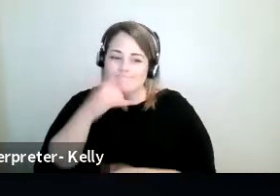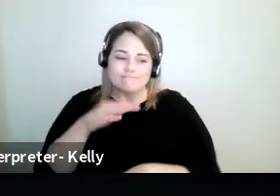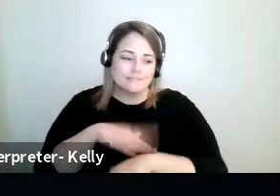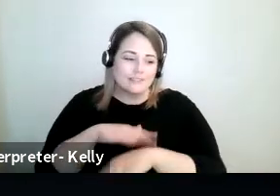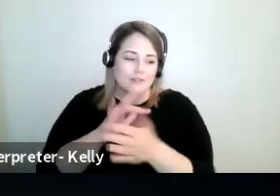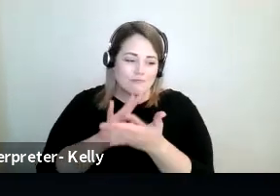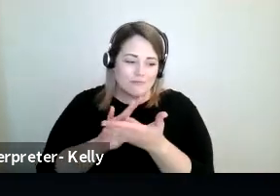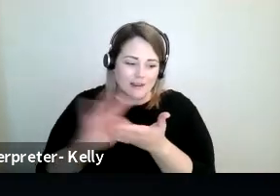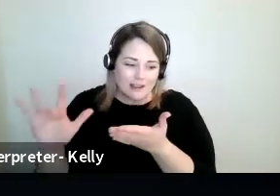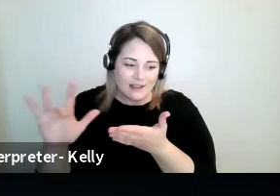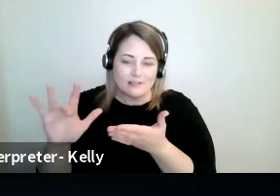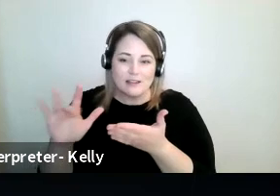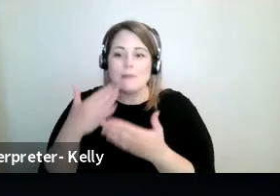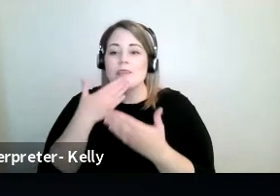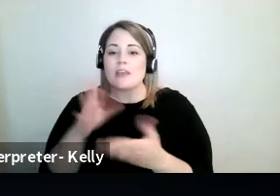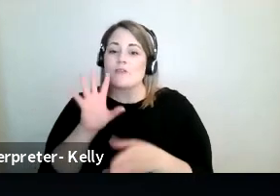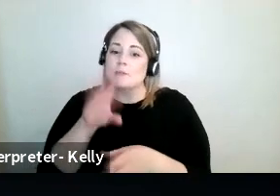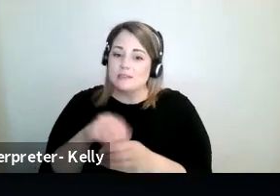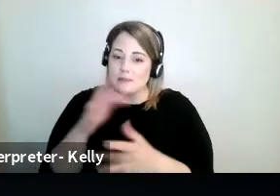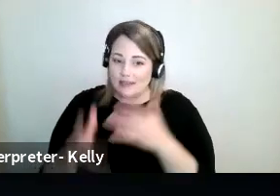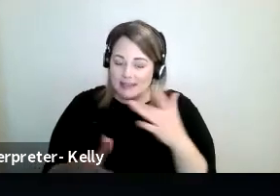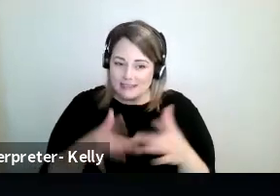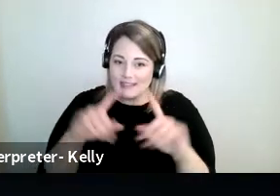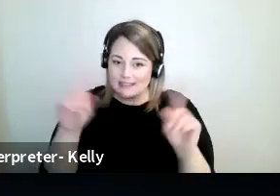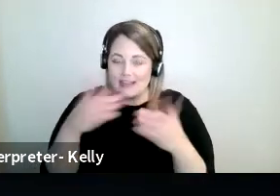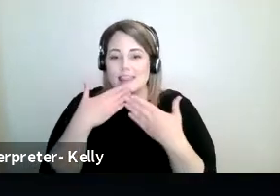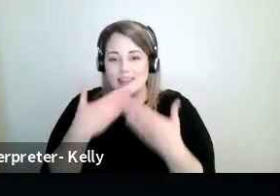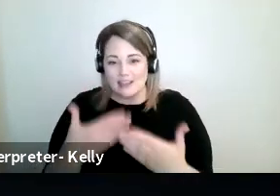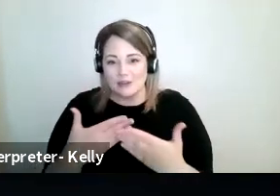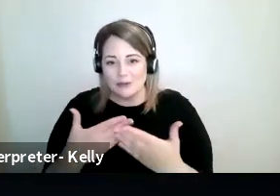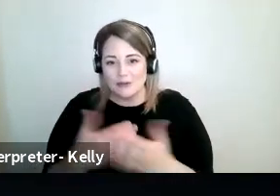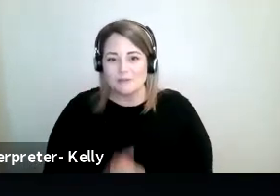participating in our conversation today. LISA: Yeah. Thank you. Thanks, everyone.